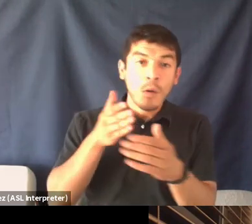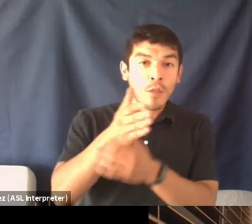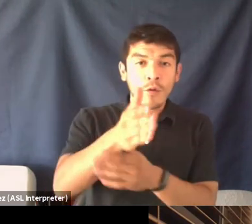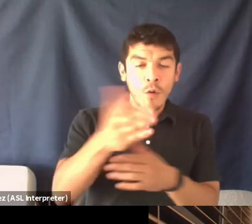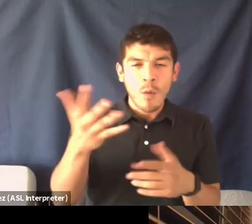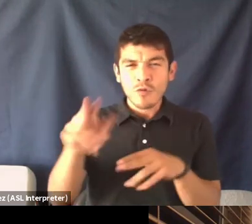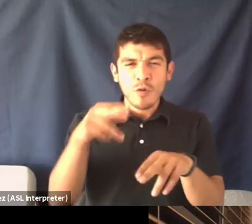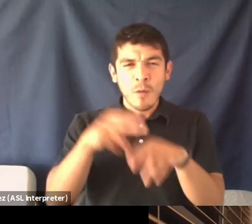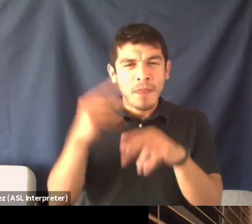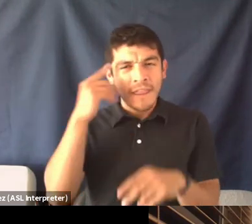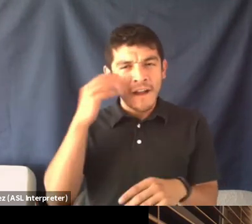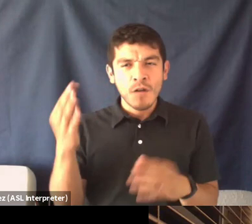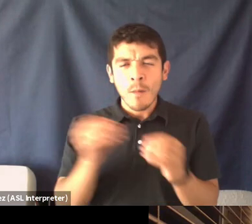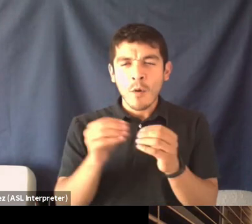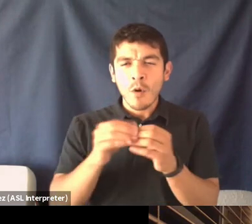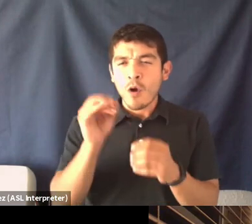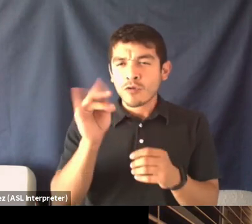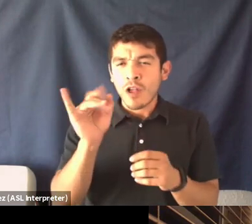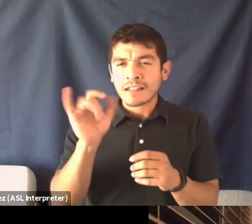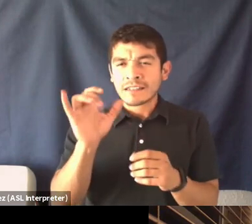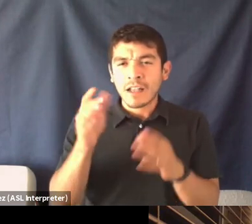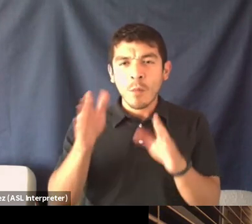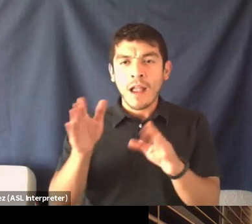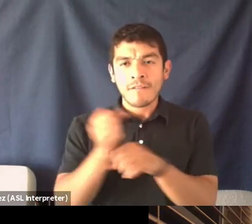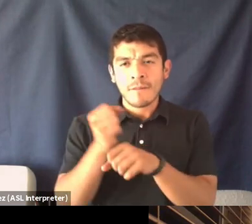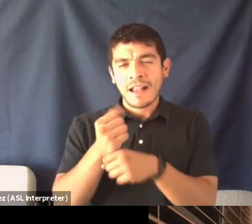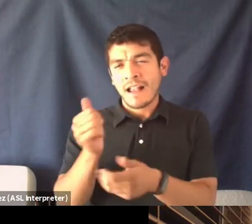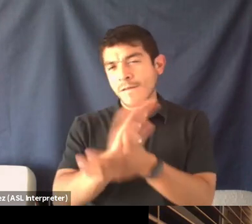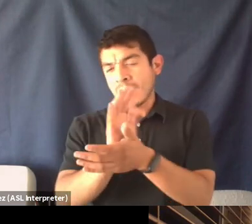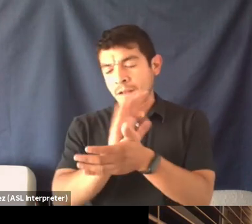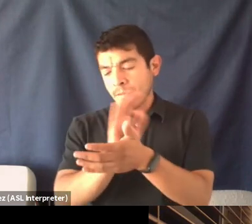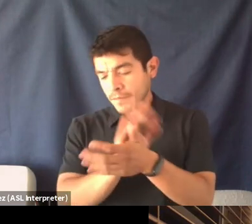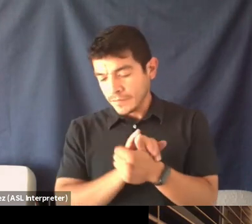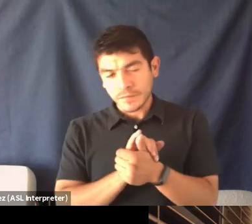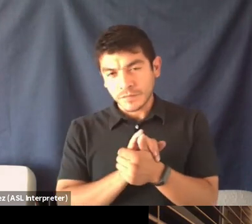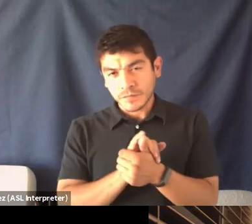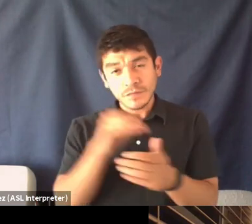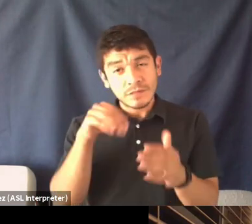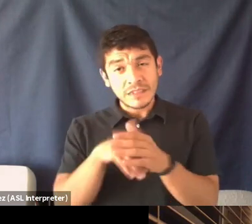like the more way of making a film. I think to me, and my cinematographer, David Bolen,